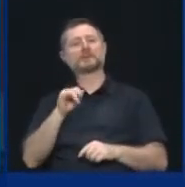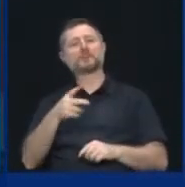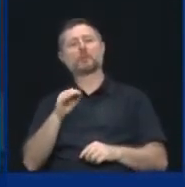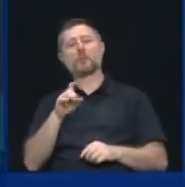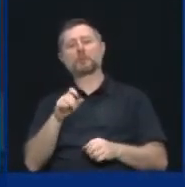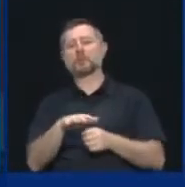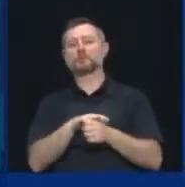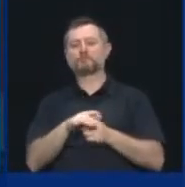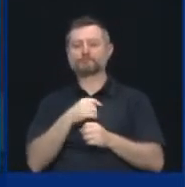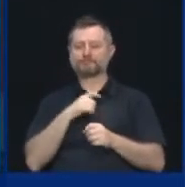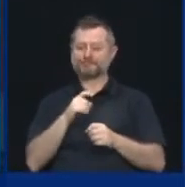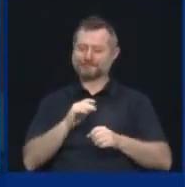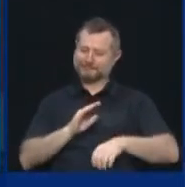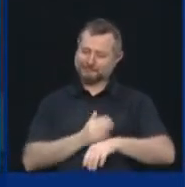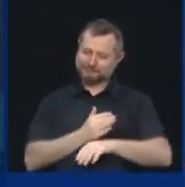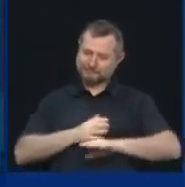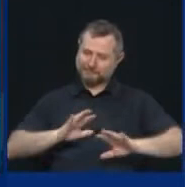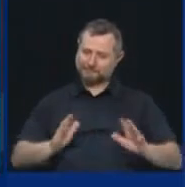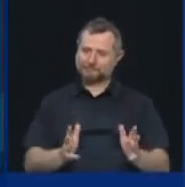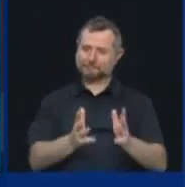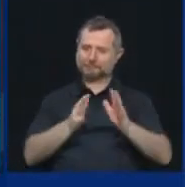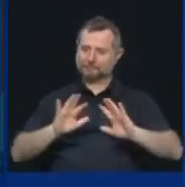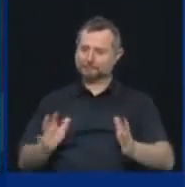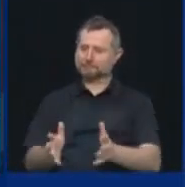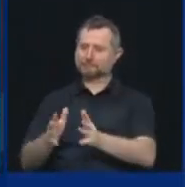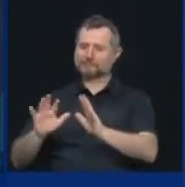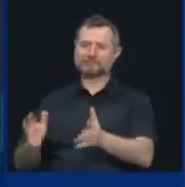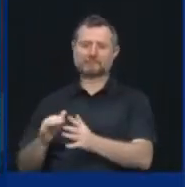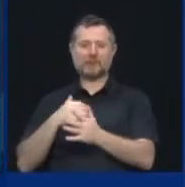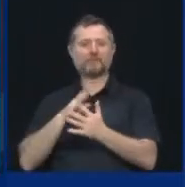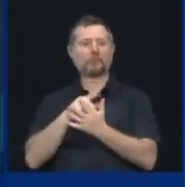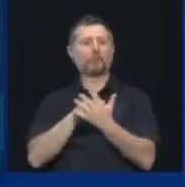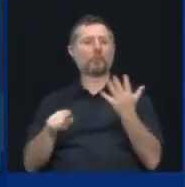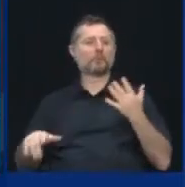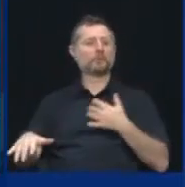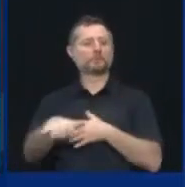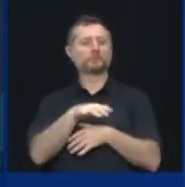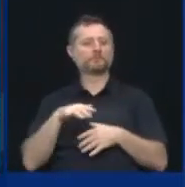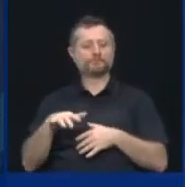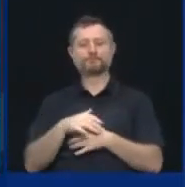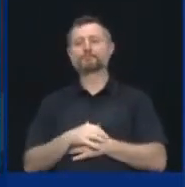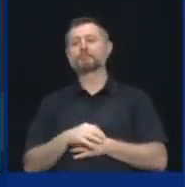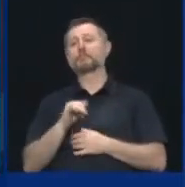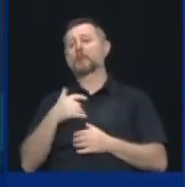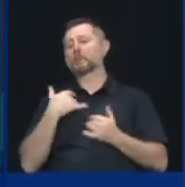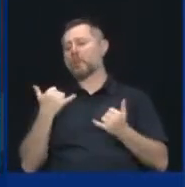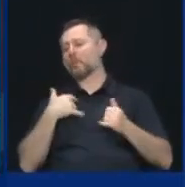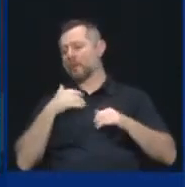THIS IS THE REMAINDER OF THE ZIP CODES OF THE 176, WE WILL BE